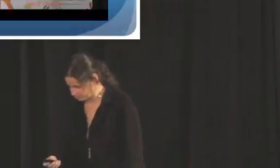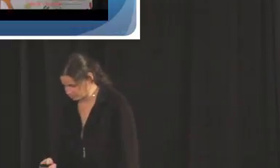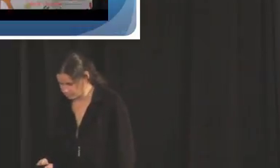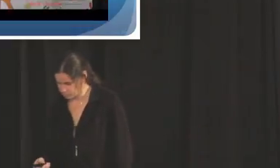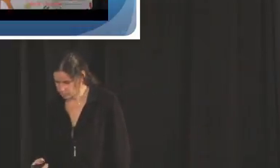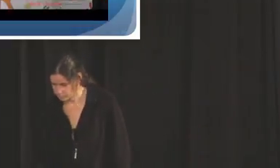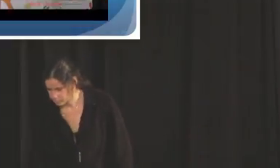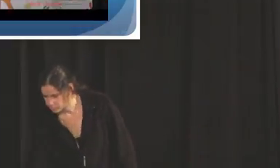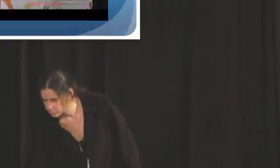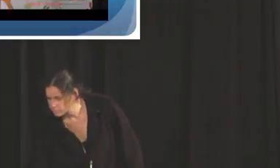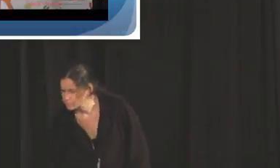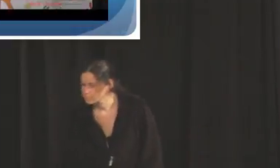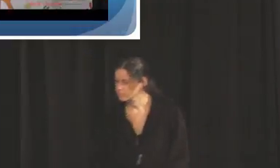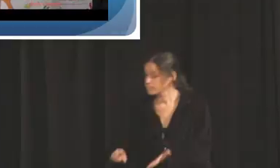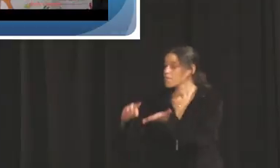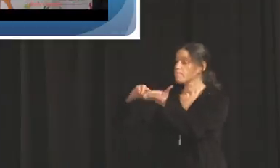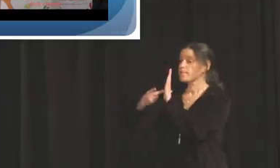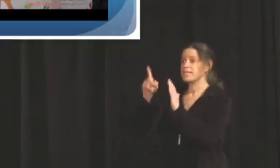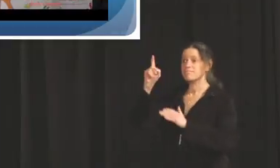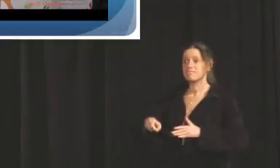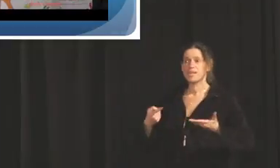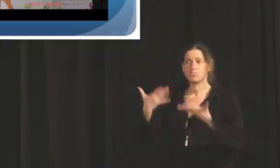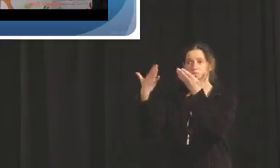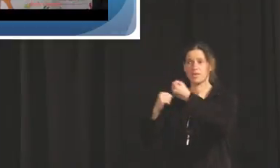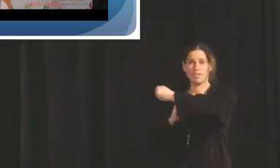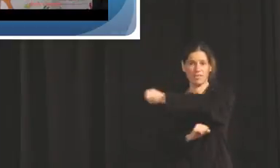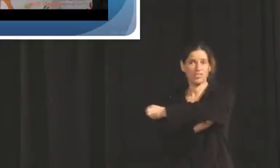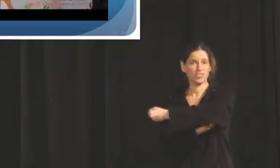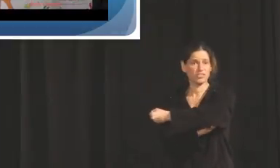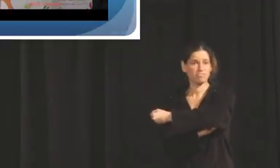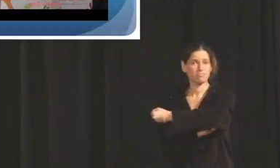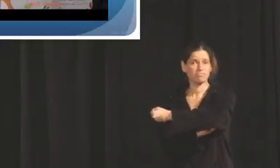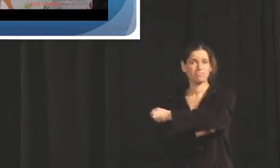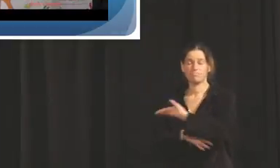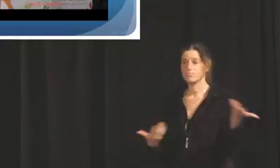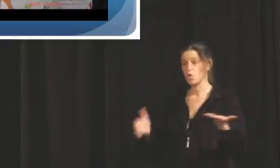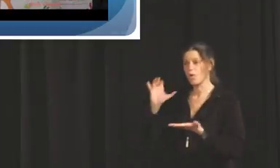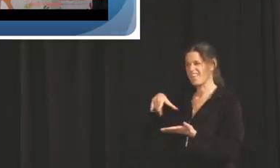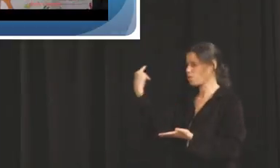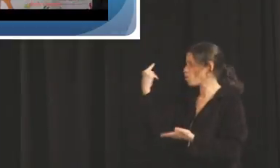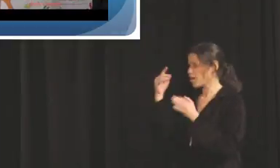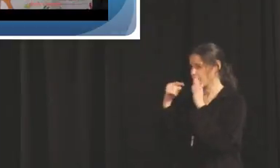[ Video playing ] So in order to provide that foundation,